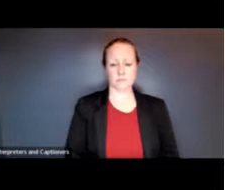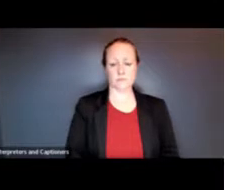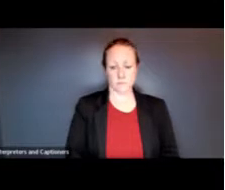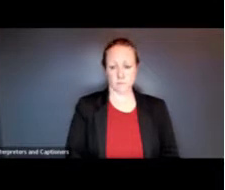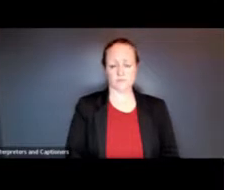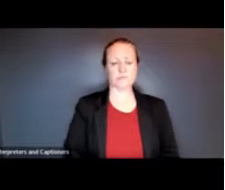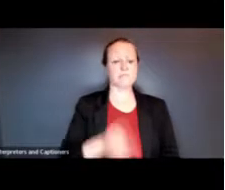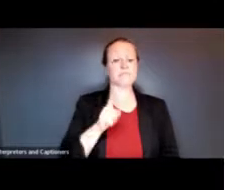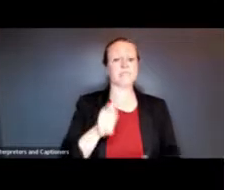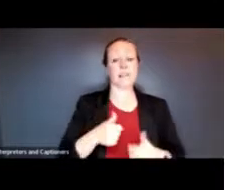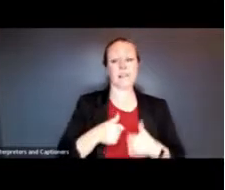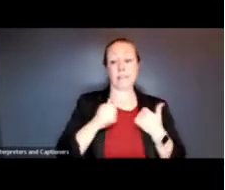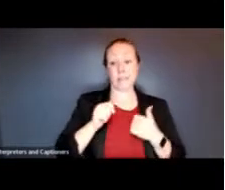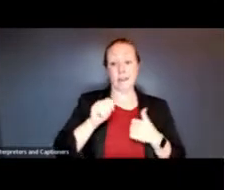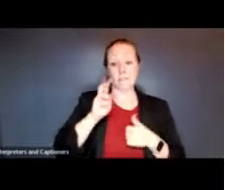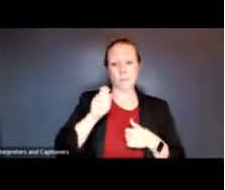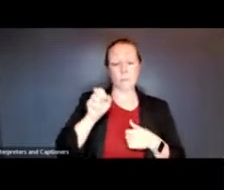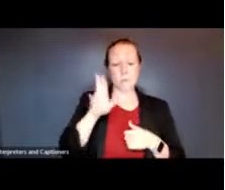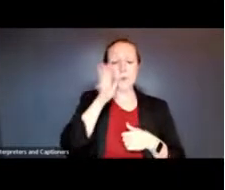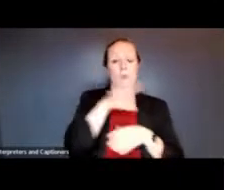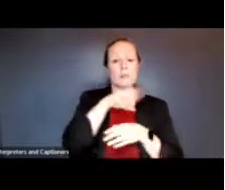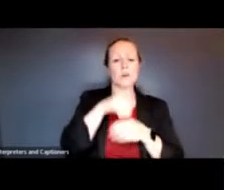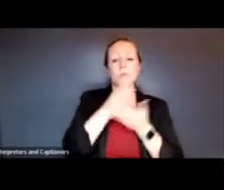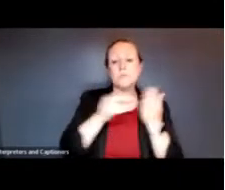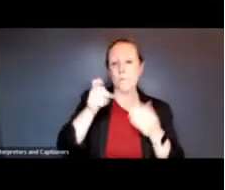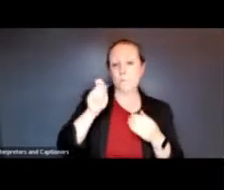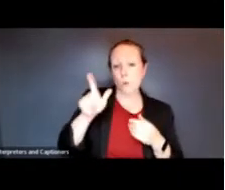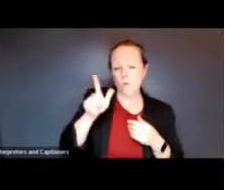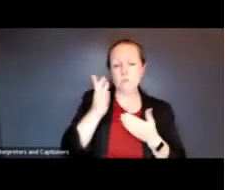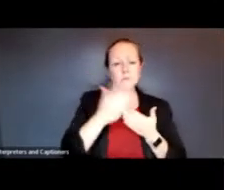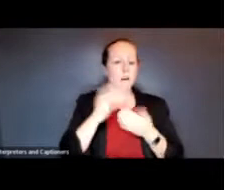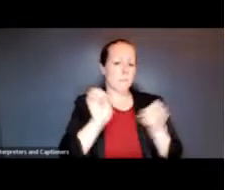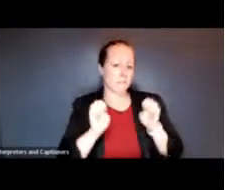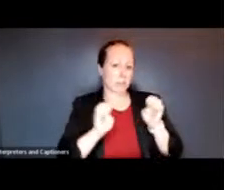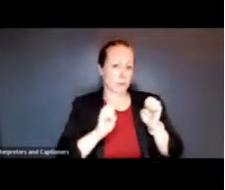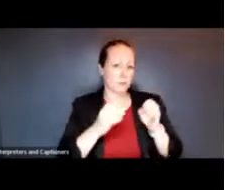webinar includes polls and evaluation questions, so please be ready to interact during the